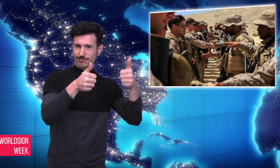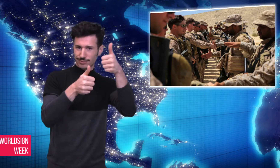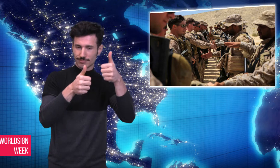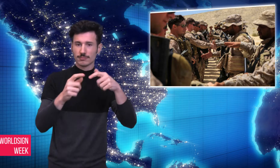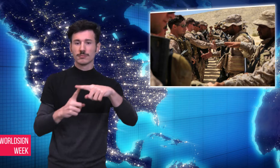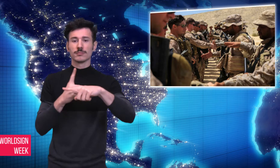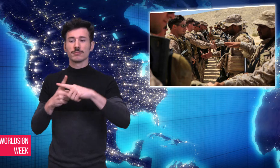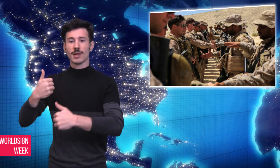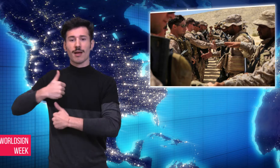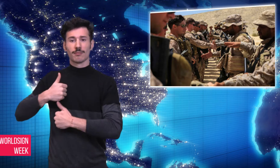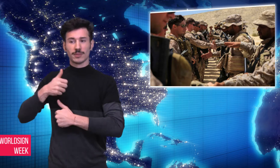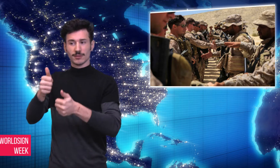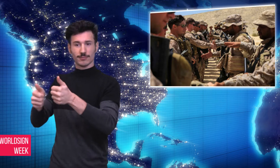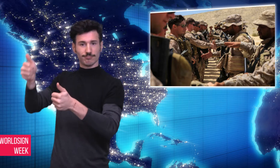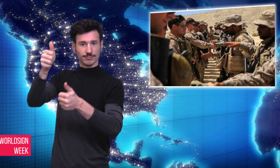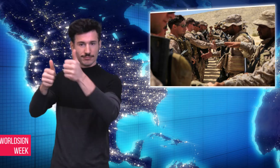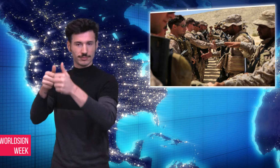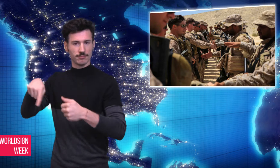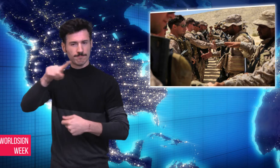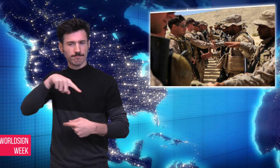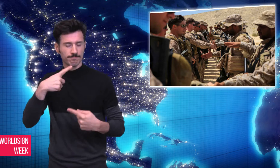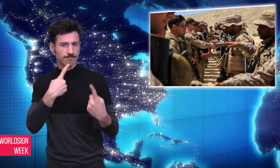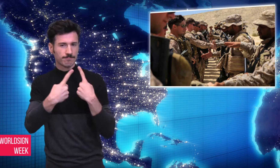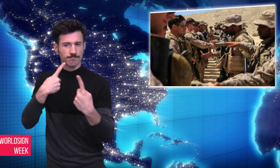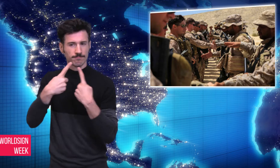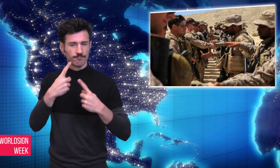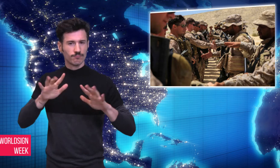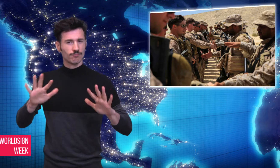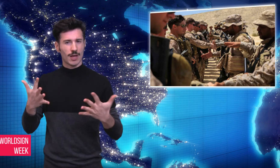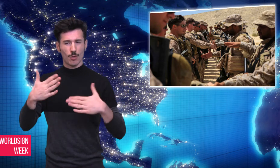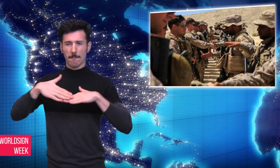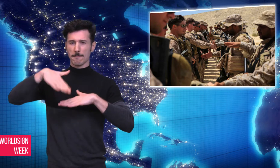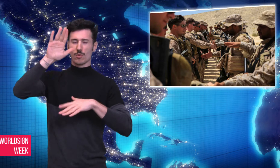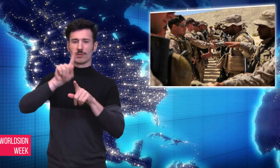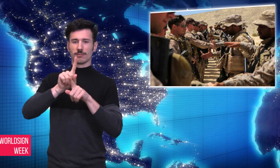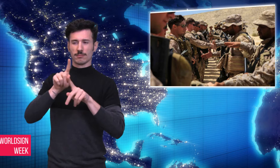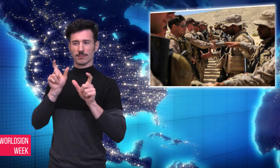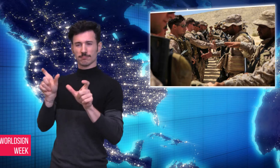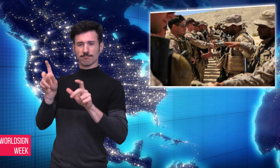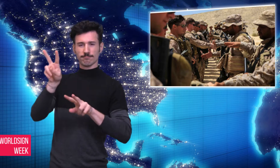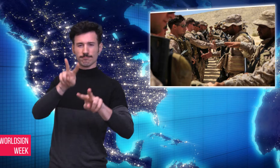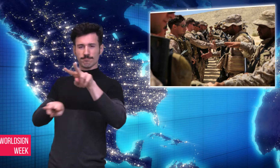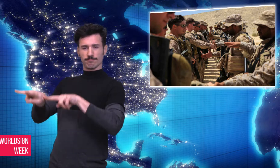and military officers are looking into how they can